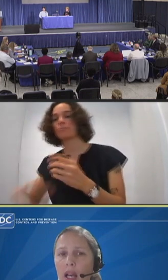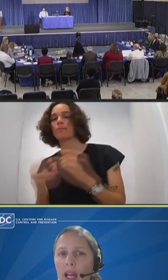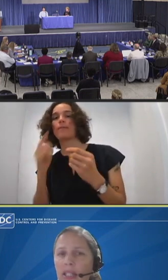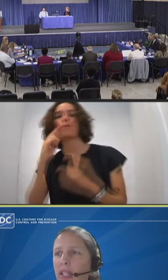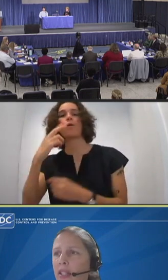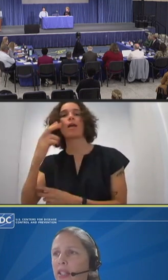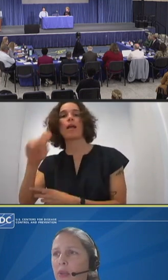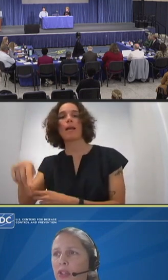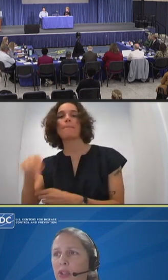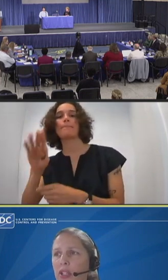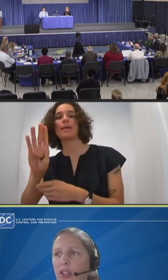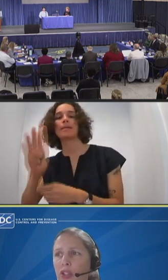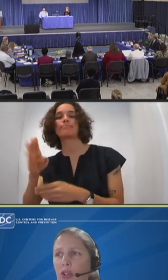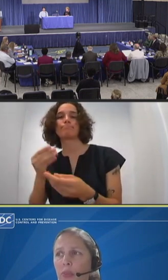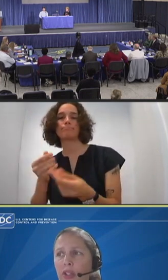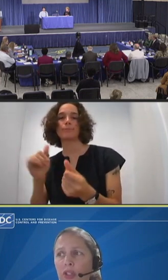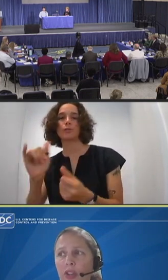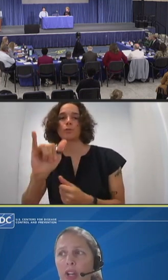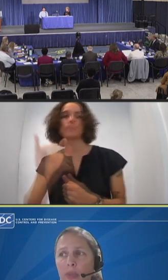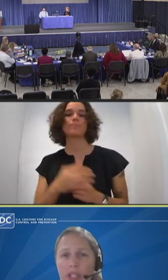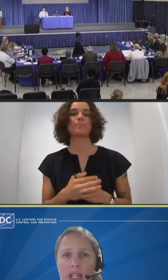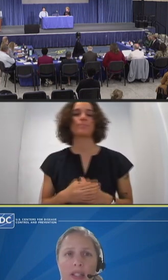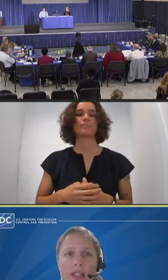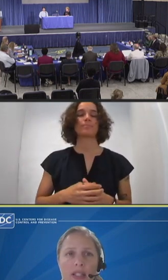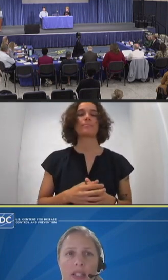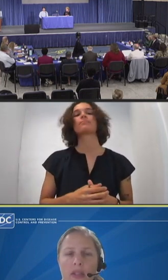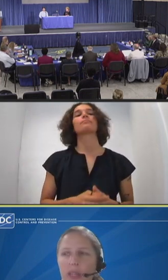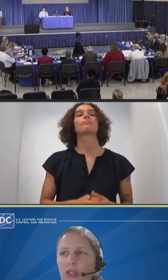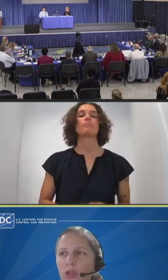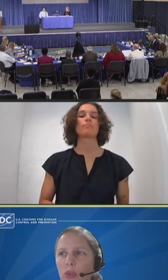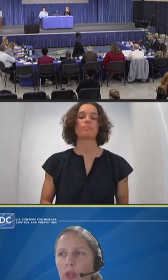I take this opportunity to show the picture for hepatitis C to make two points.